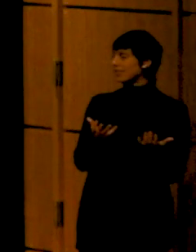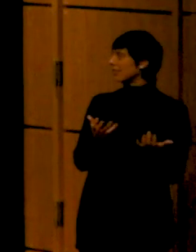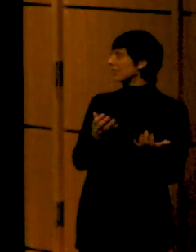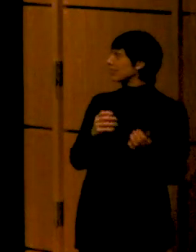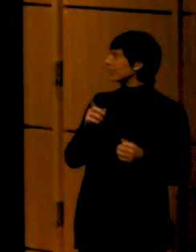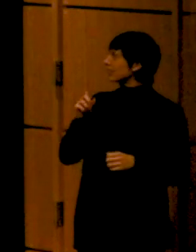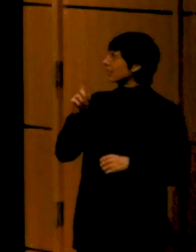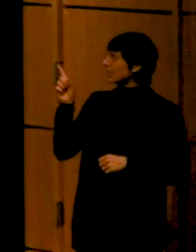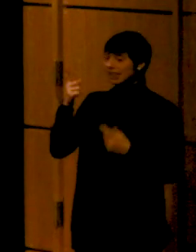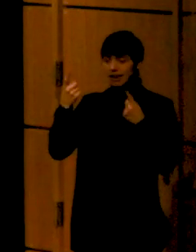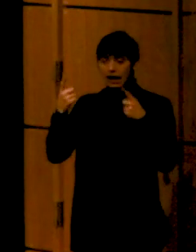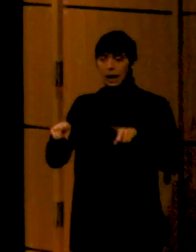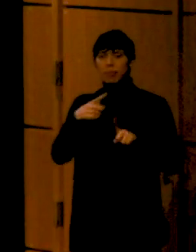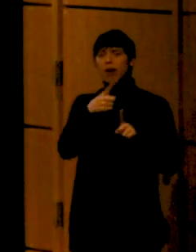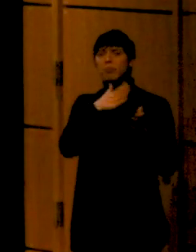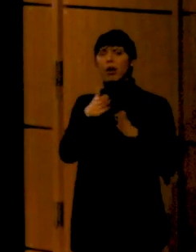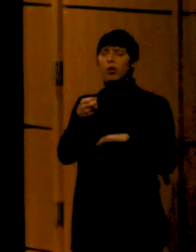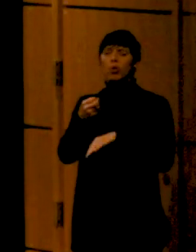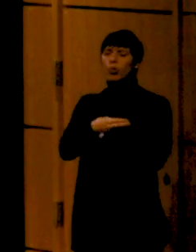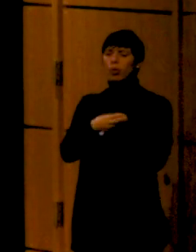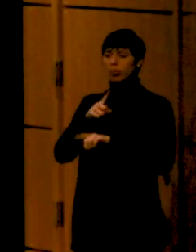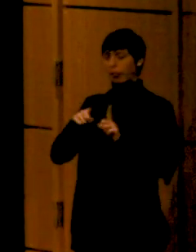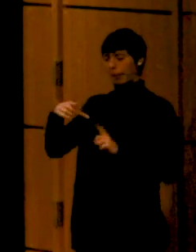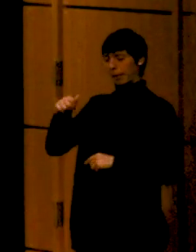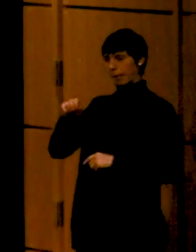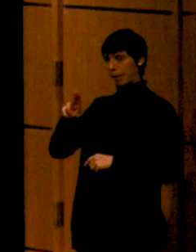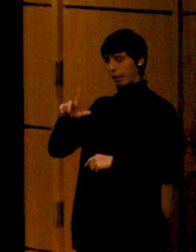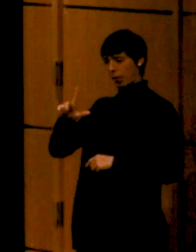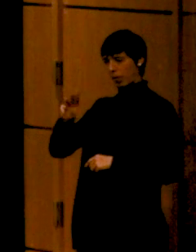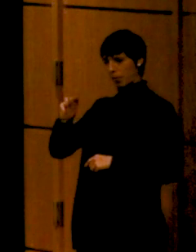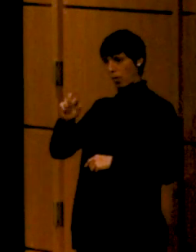And Paul Marioni saw them in the studio and realized a really lovely little sculpture